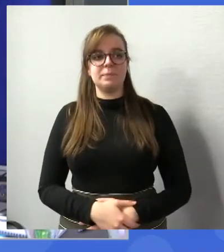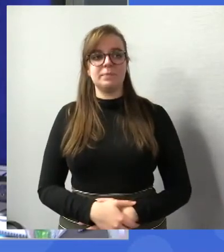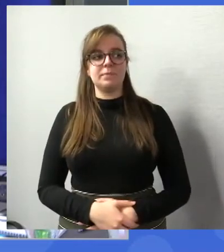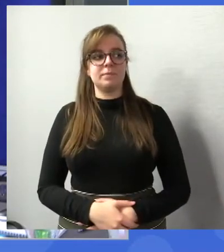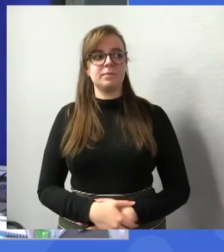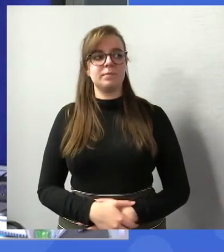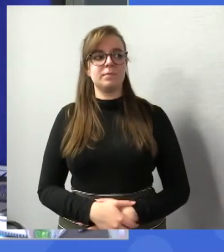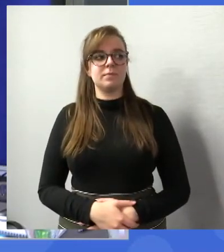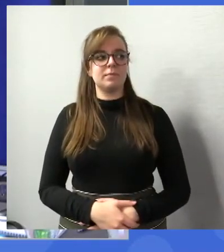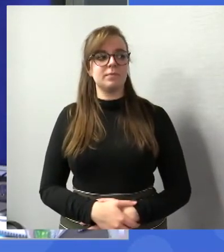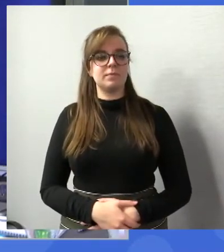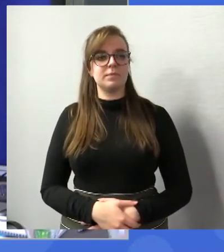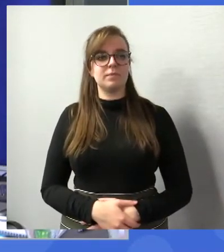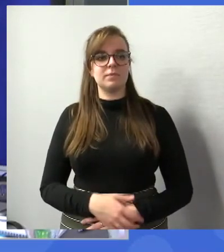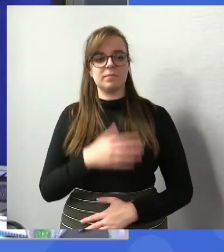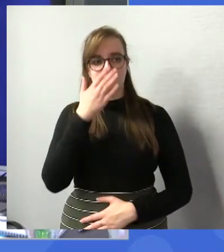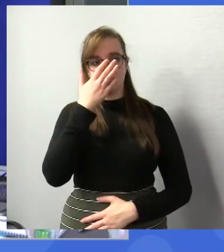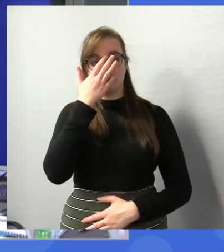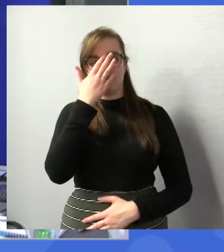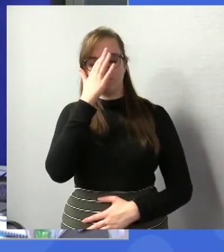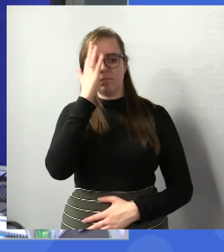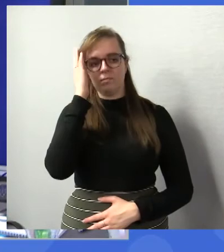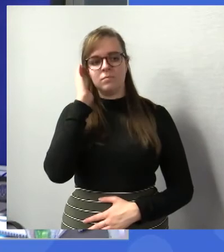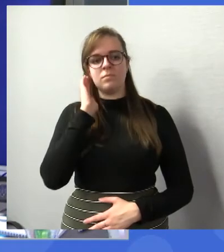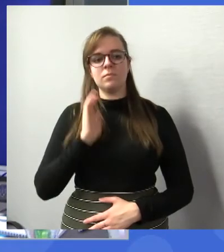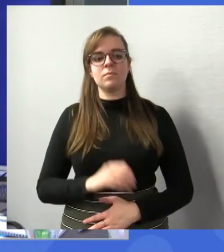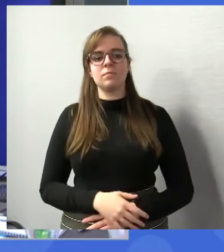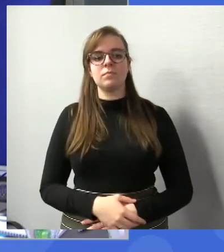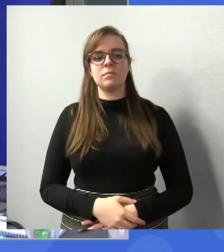whether you've got a part in your hand but that's that's too much so Chris who